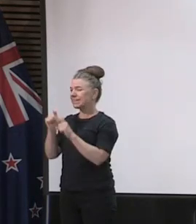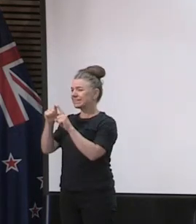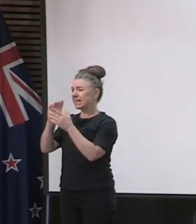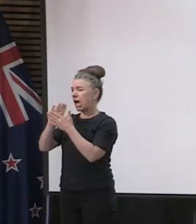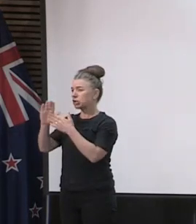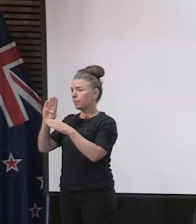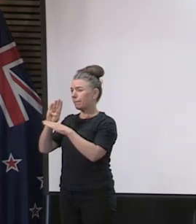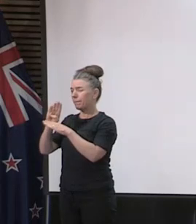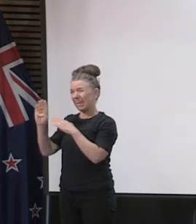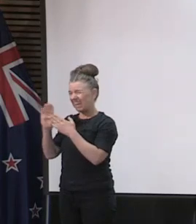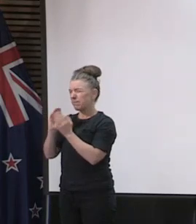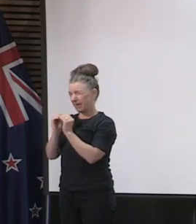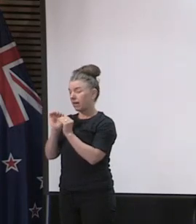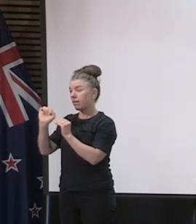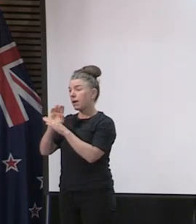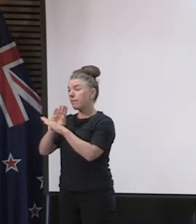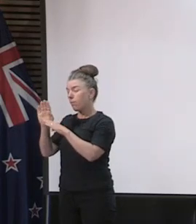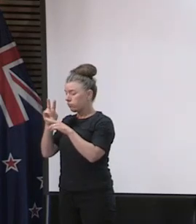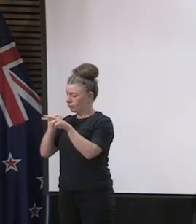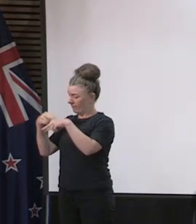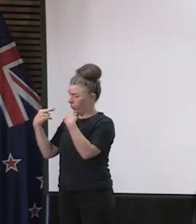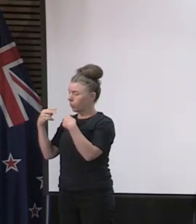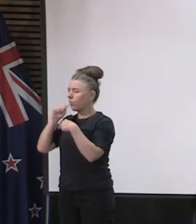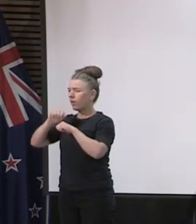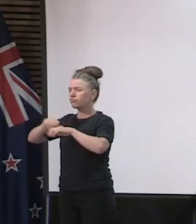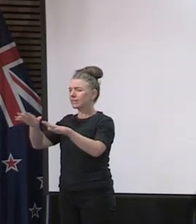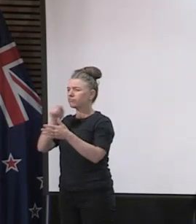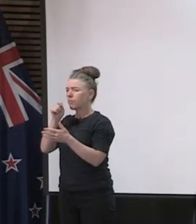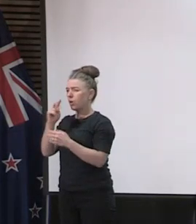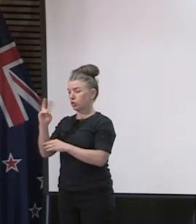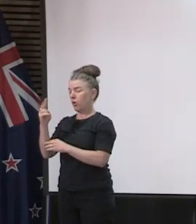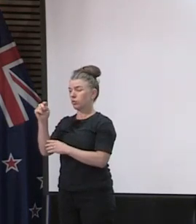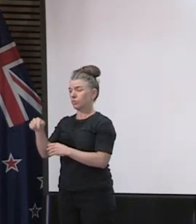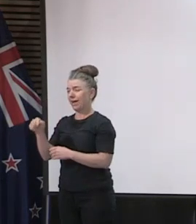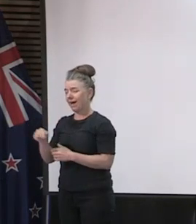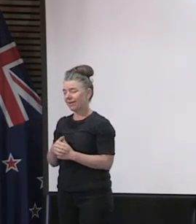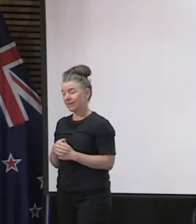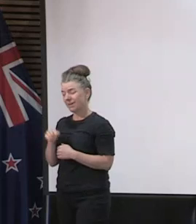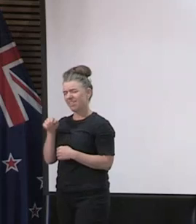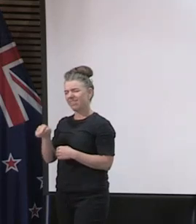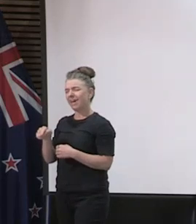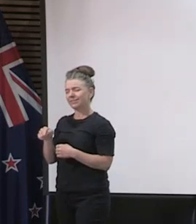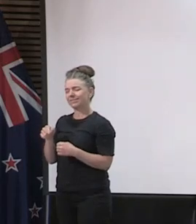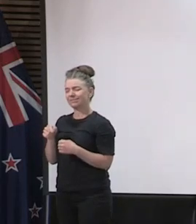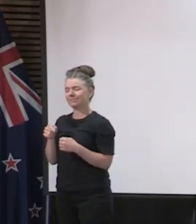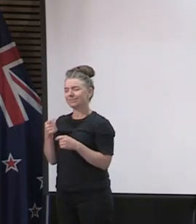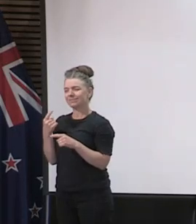late in the day. It was being considered by the board of the District Health Board this morning. It is going to be